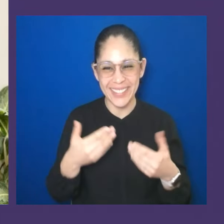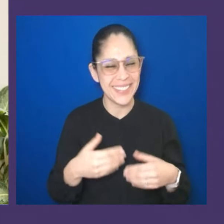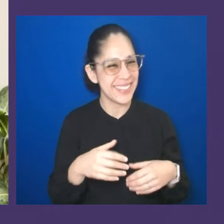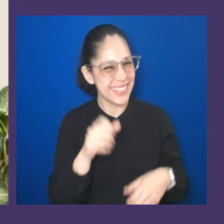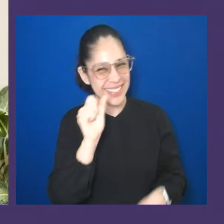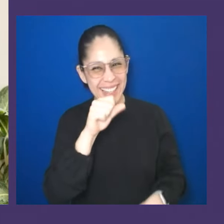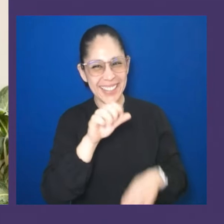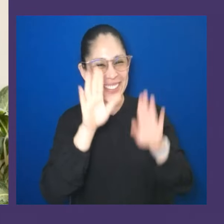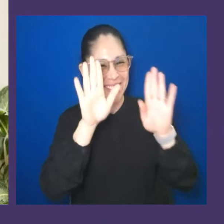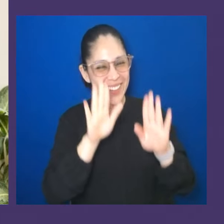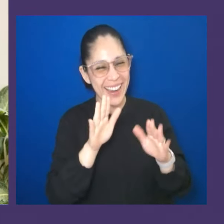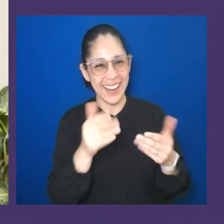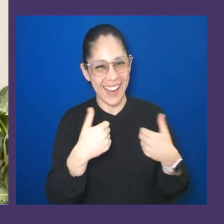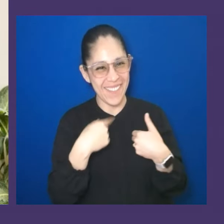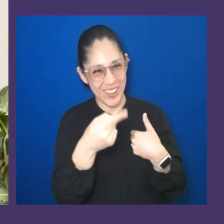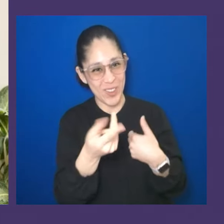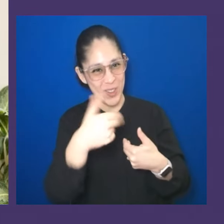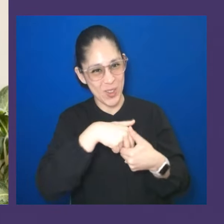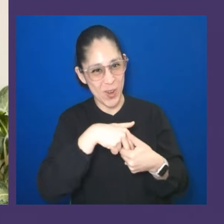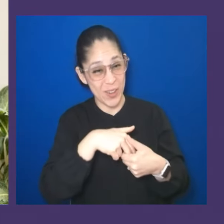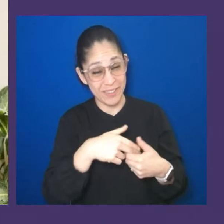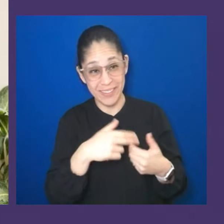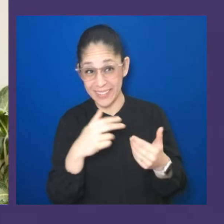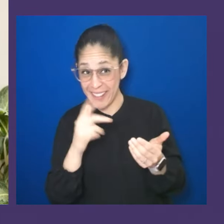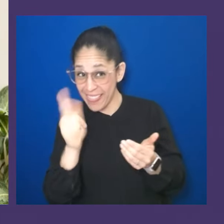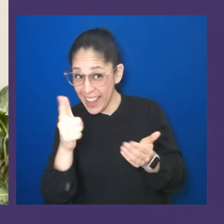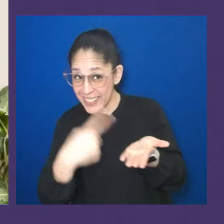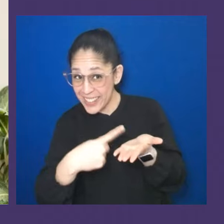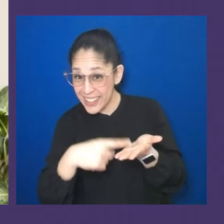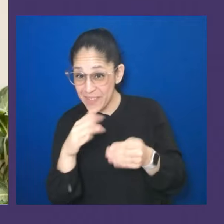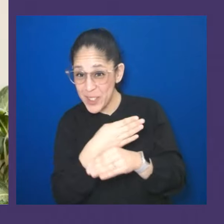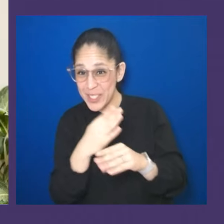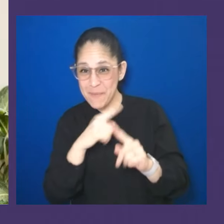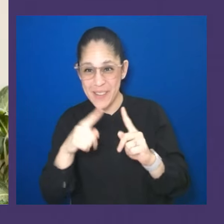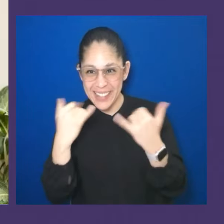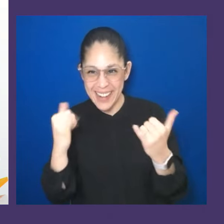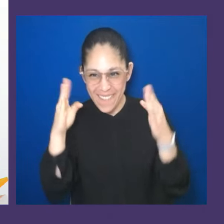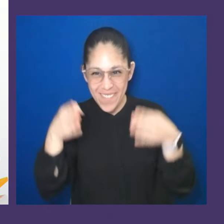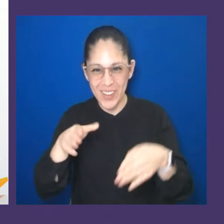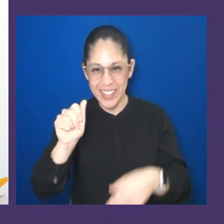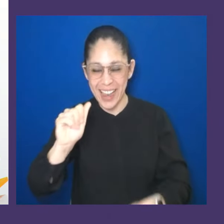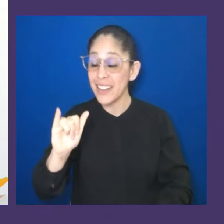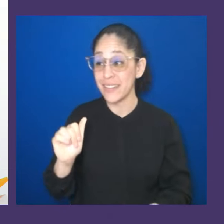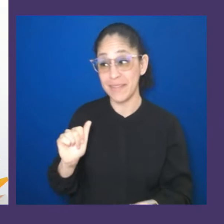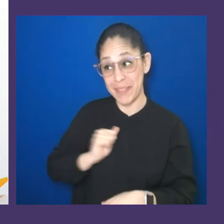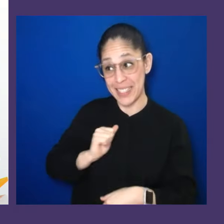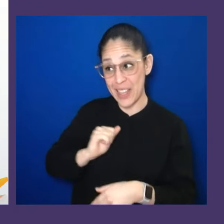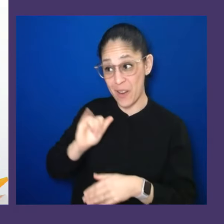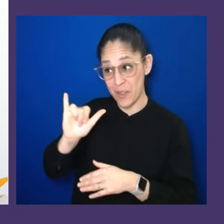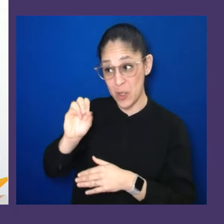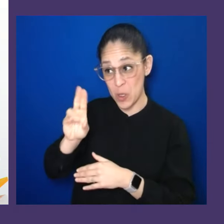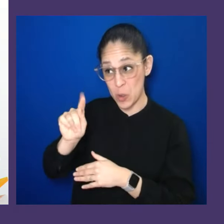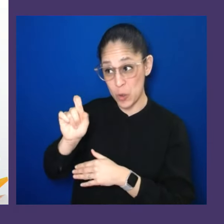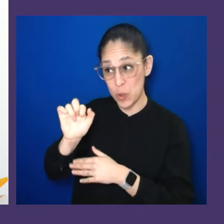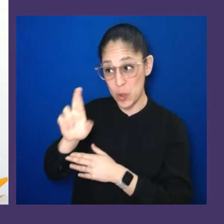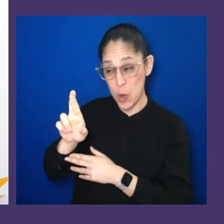We can talk about music later but AI now. Patricio Escobar: Also a YouTuber. Anne Taylor: Also a YouTuber, awesome.